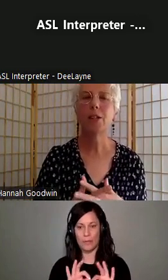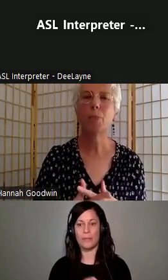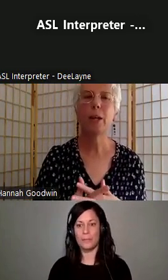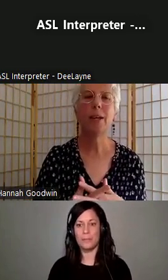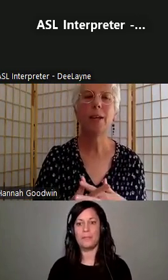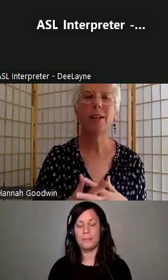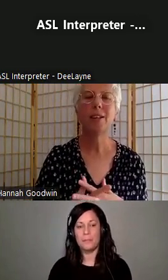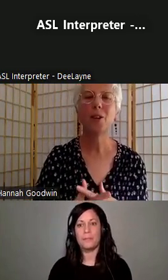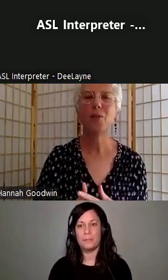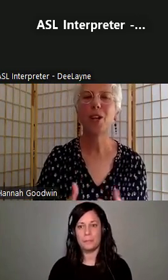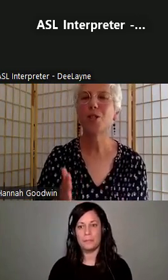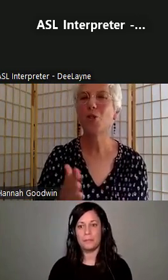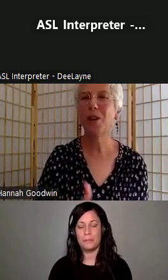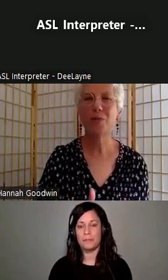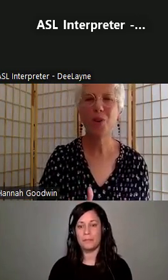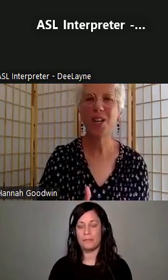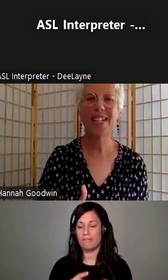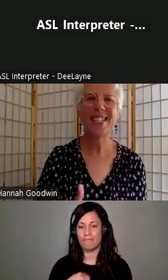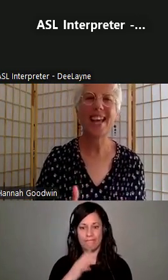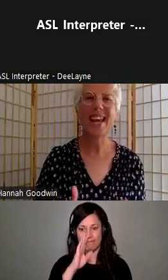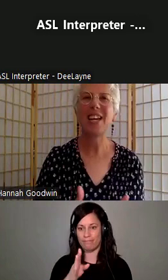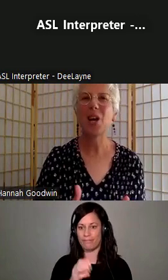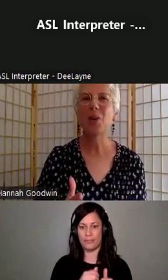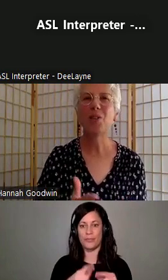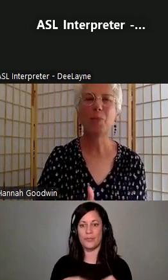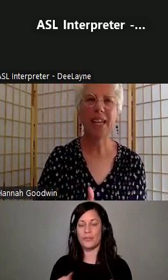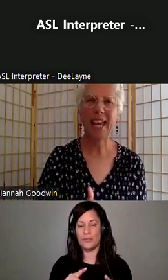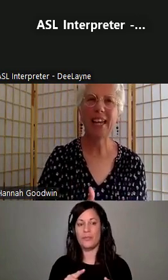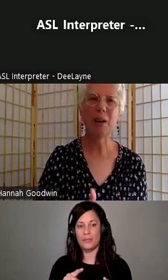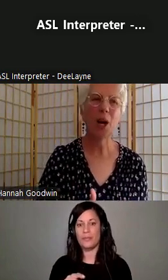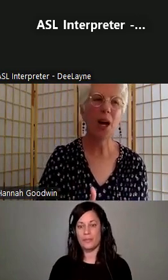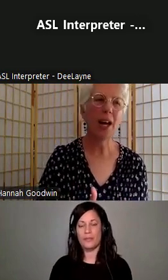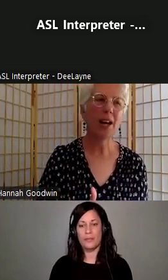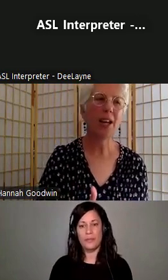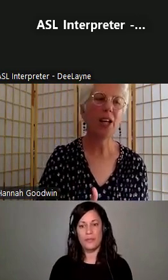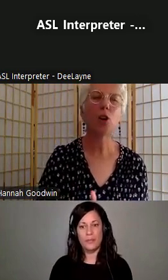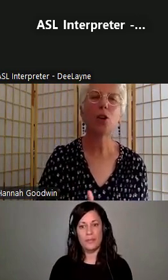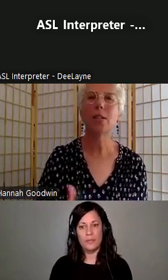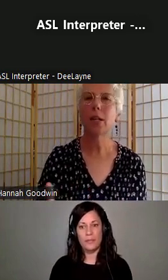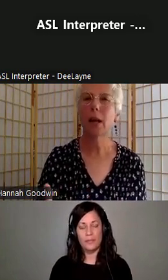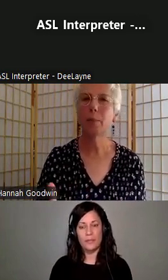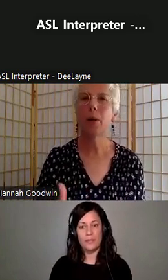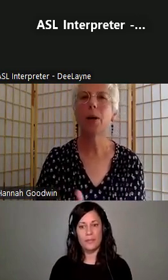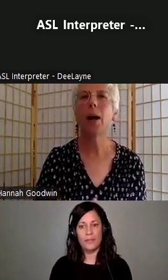I'll just be very straightforward and say we've been getting an increasing number